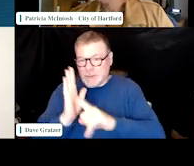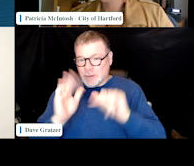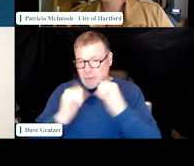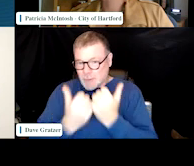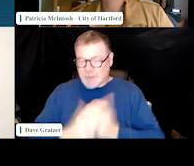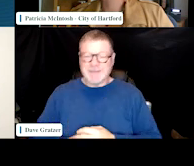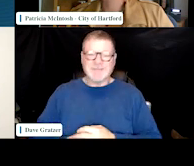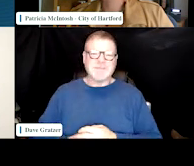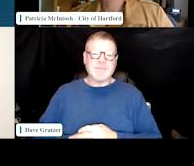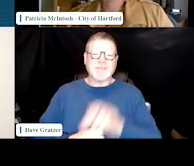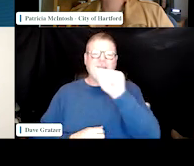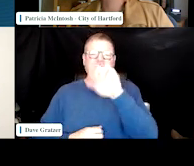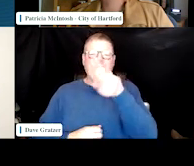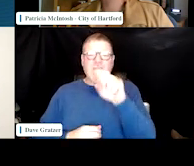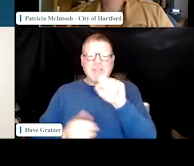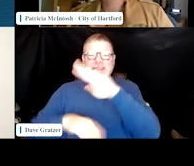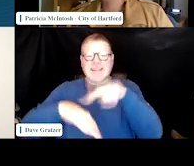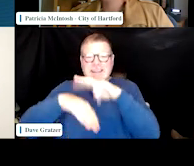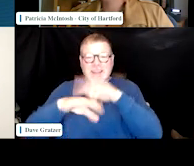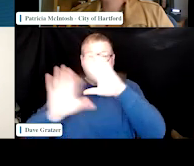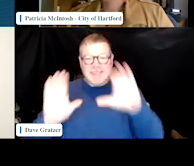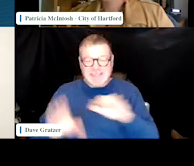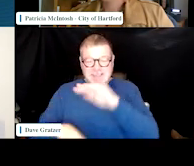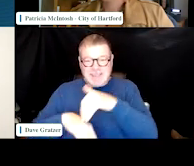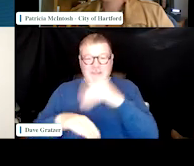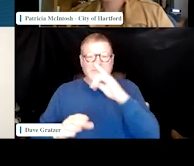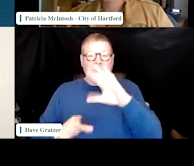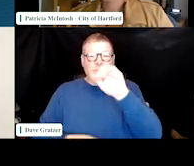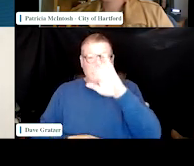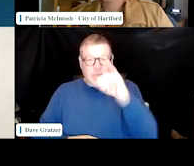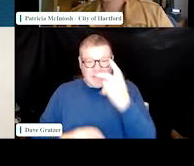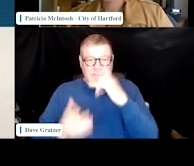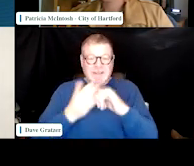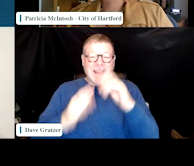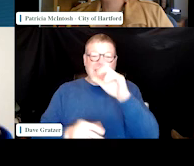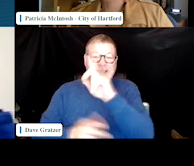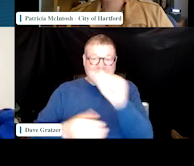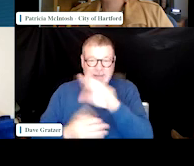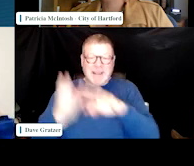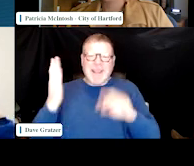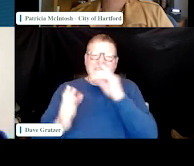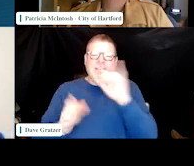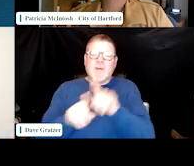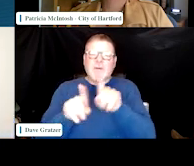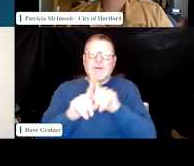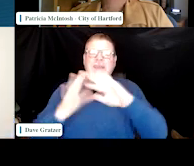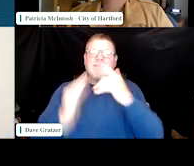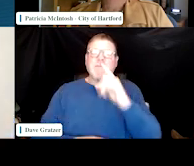The Arc's National Center on Criminal Justice and Disability, and the International Associations of Chiefs of Police,